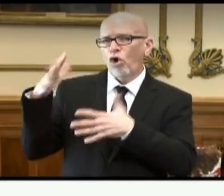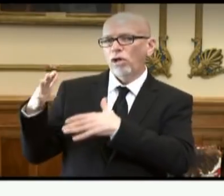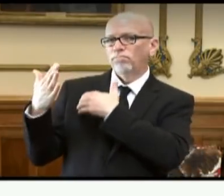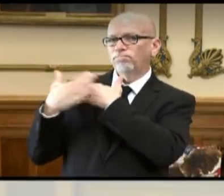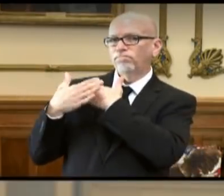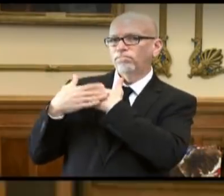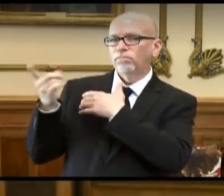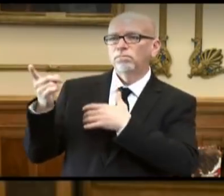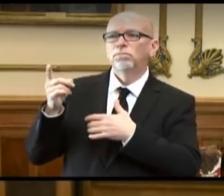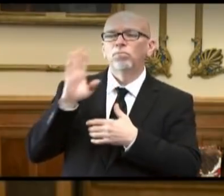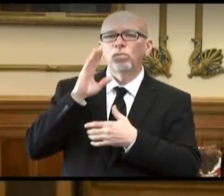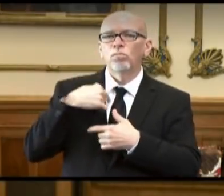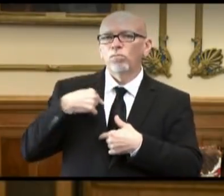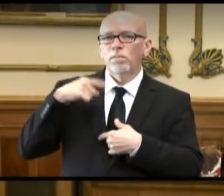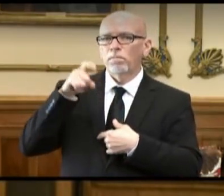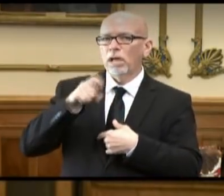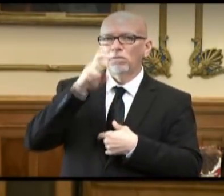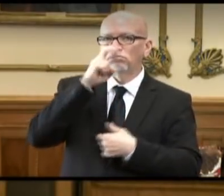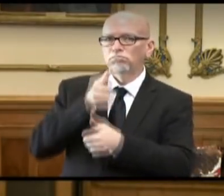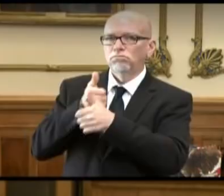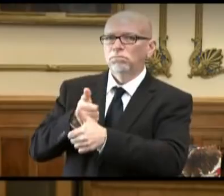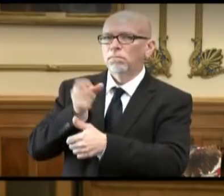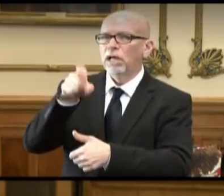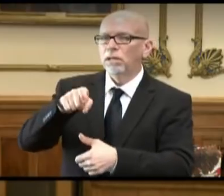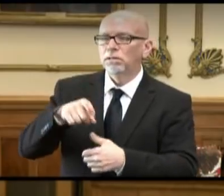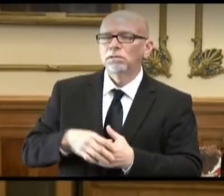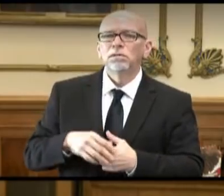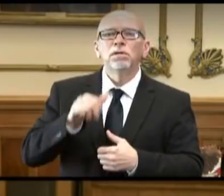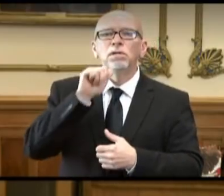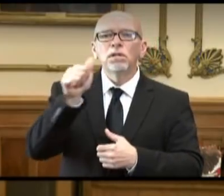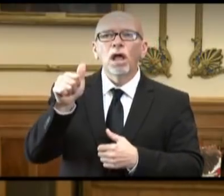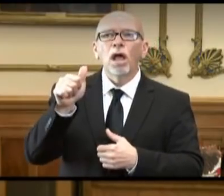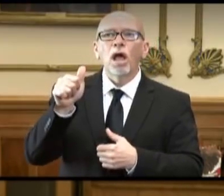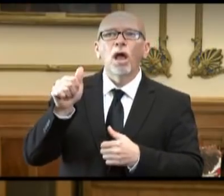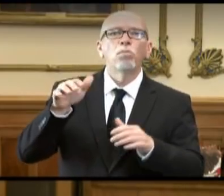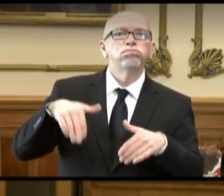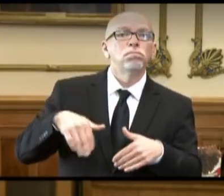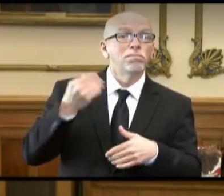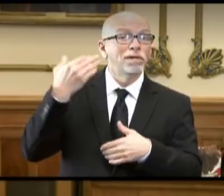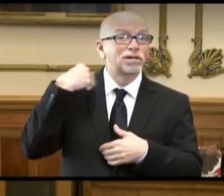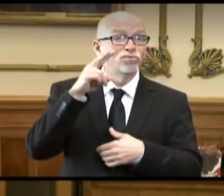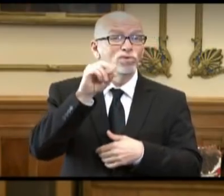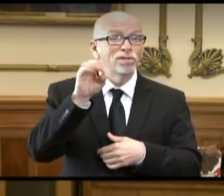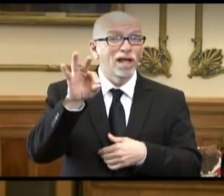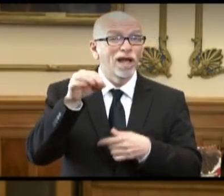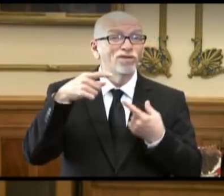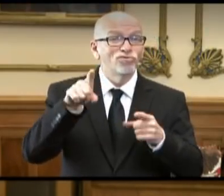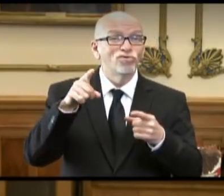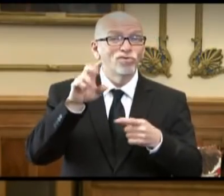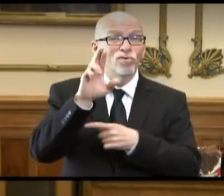REVENUE REPLACEMENT. WE ARE AWAITING GUIDANCE FROM THE U.S. TREASURY. THE FEDERAL GOVERNMENT HAS